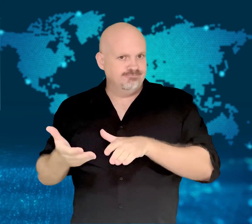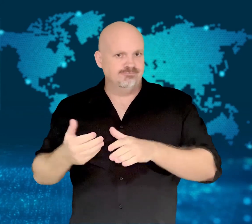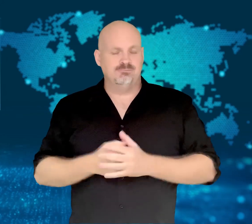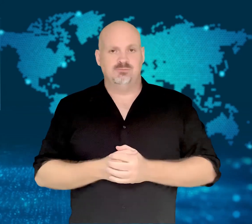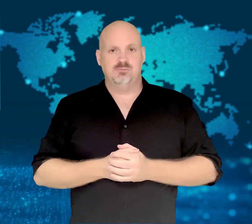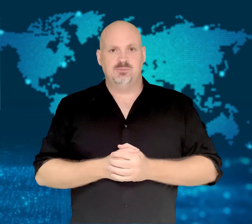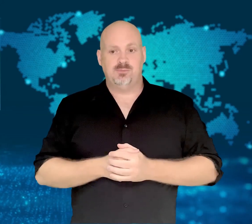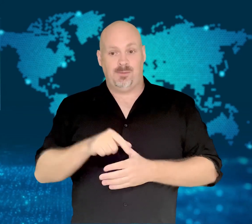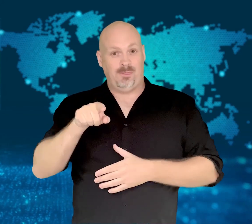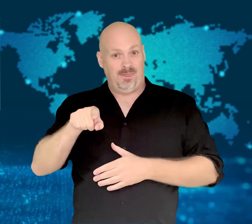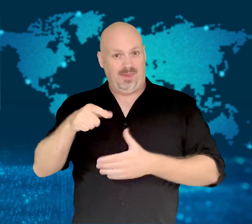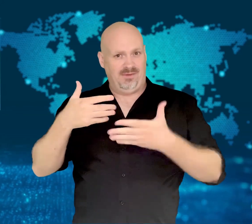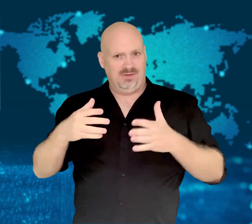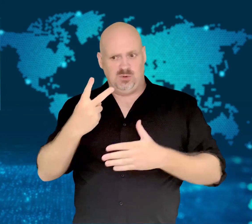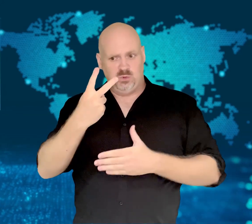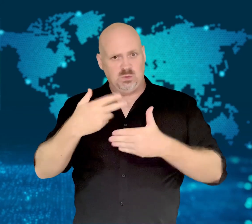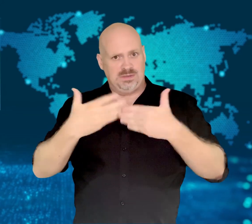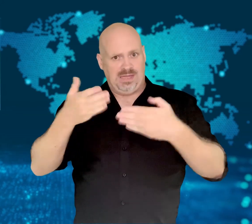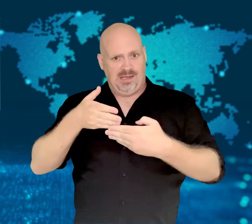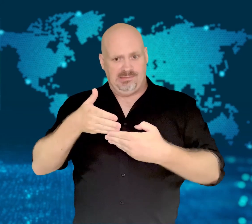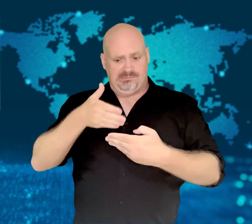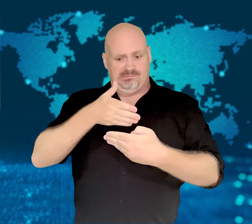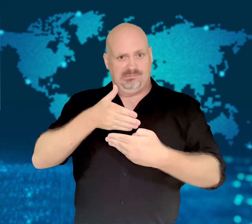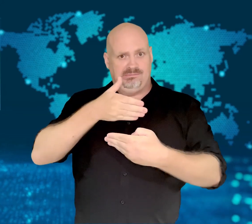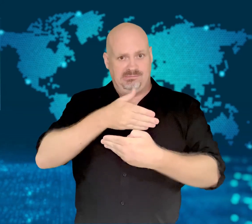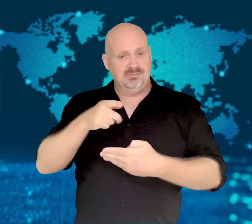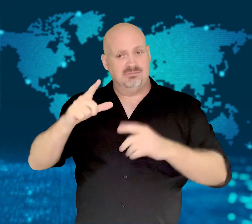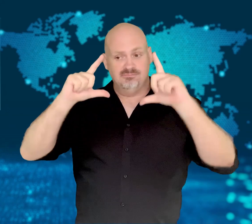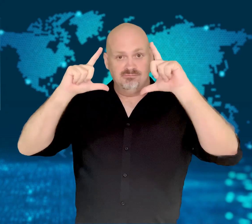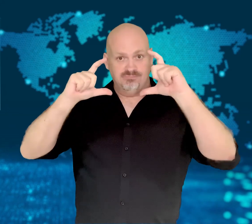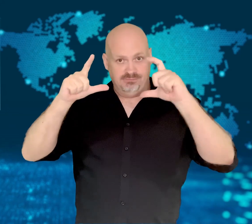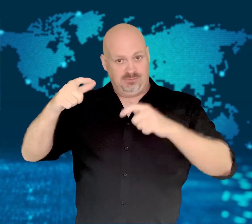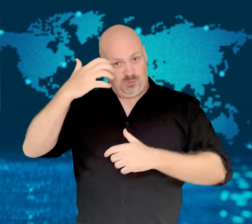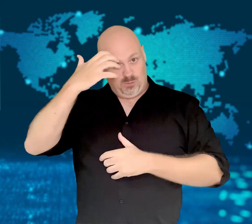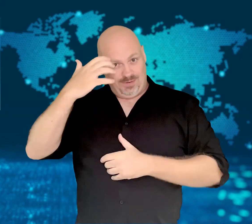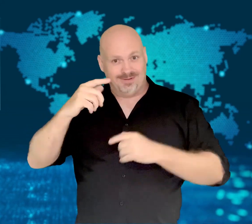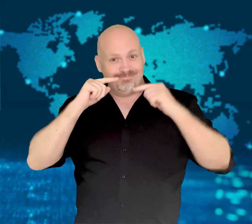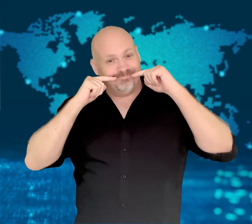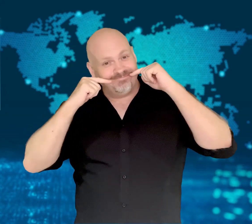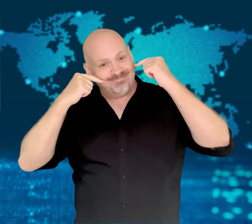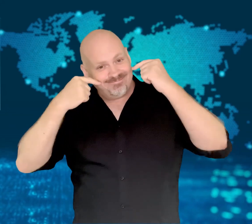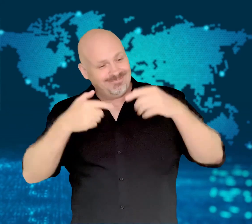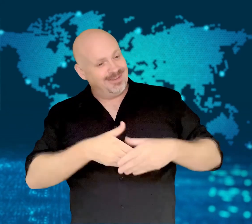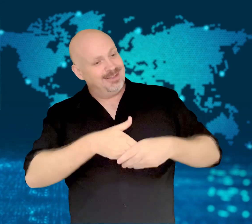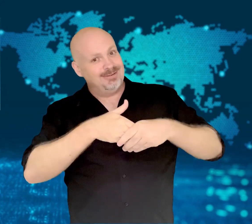the country's 15th prime minister, Liz Truss.